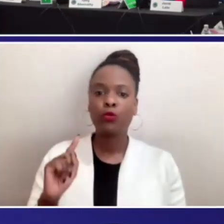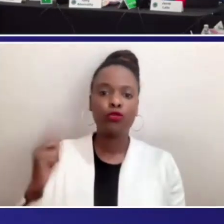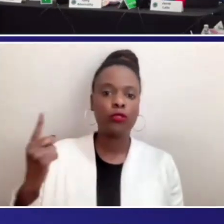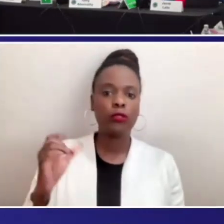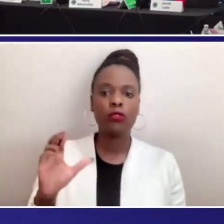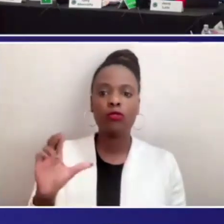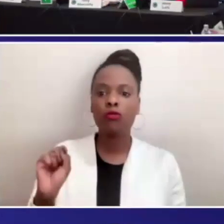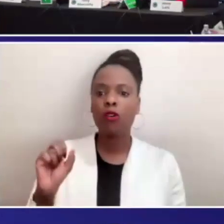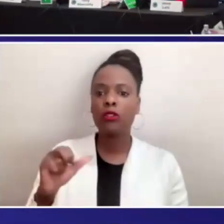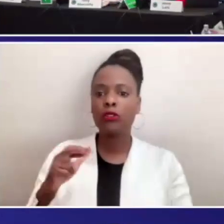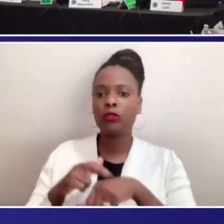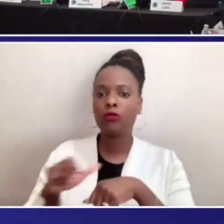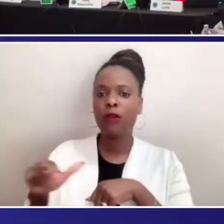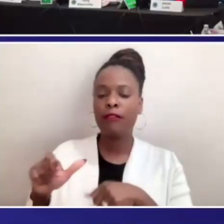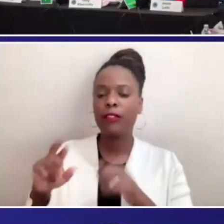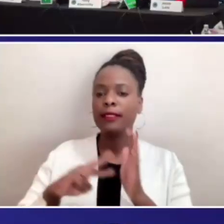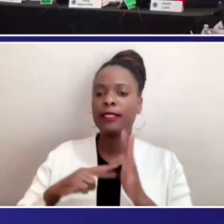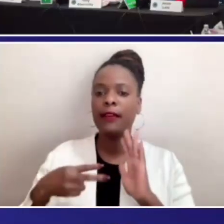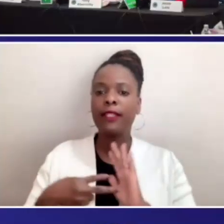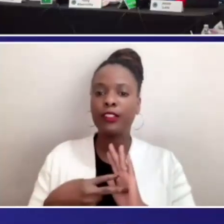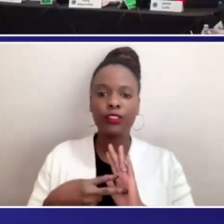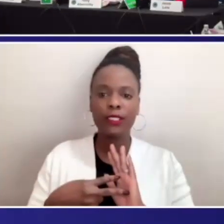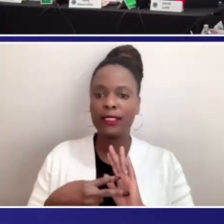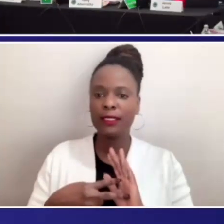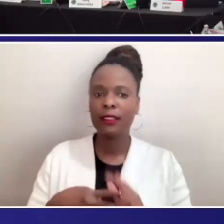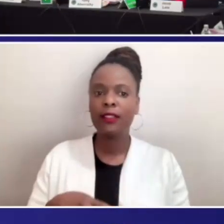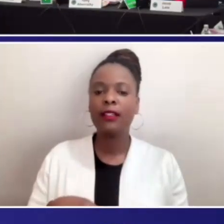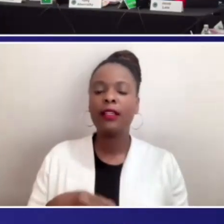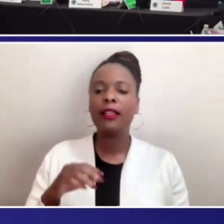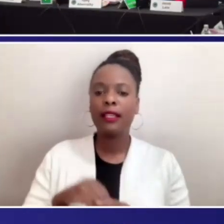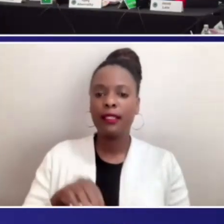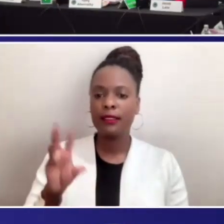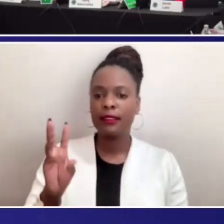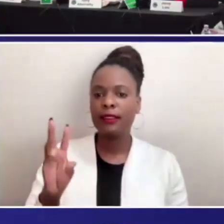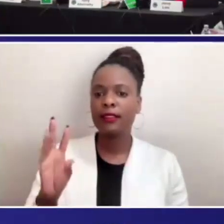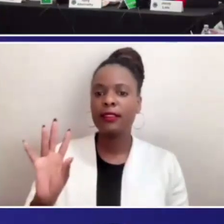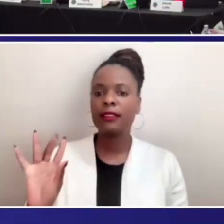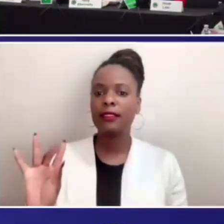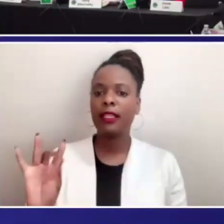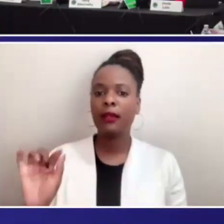If that definition in 668.2 ever changes,